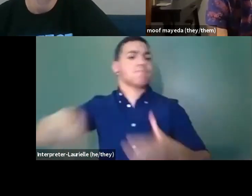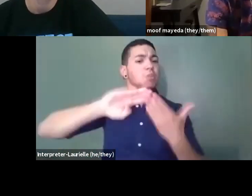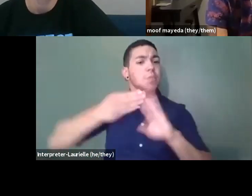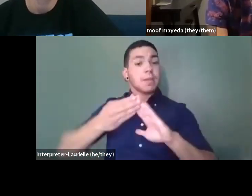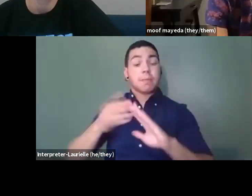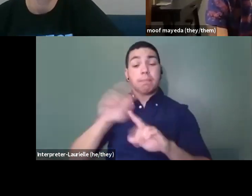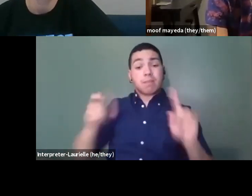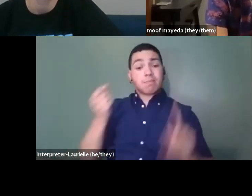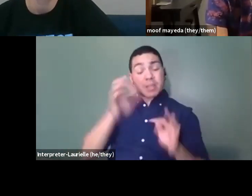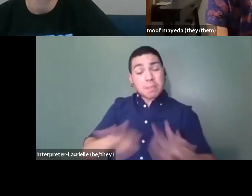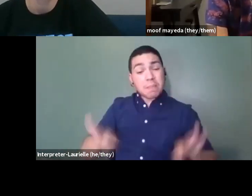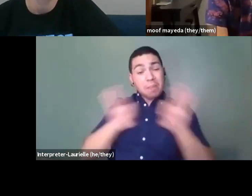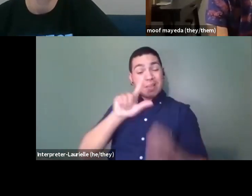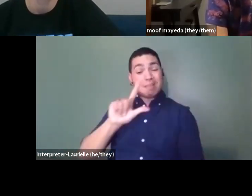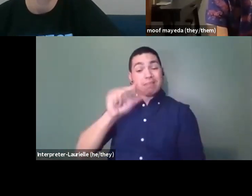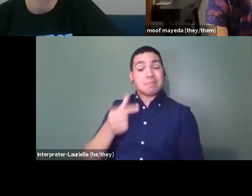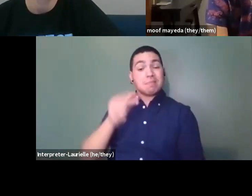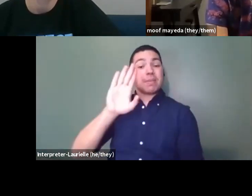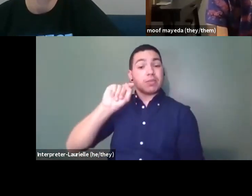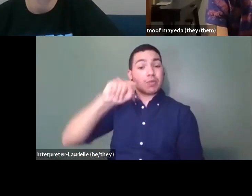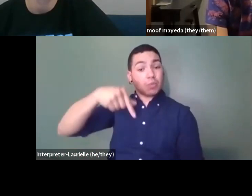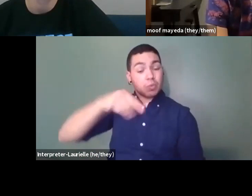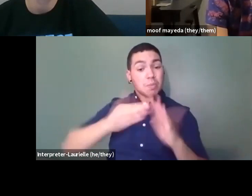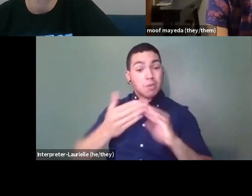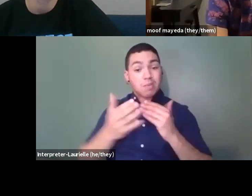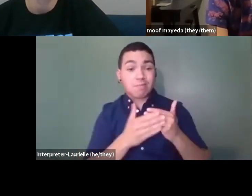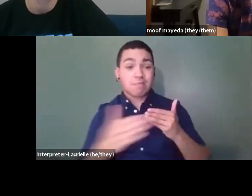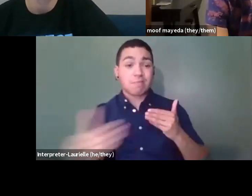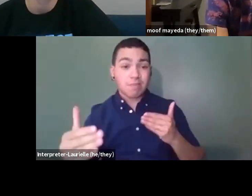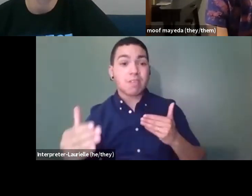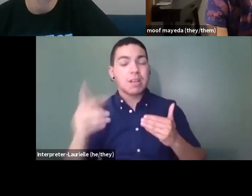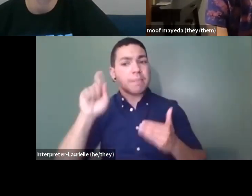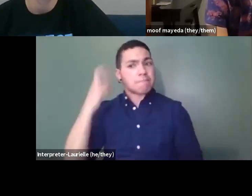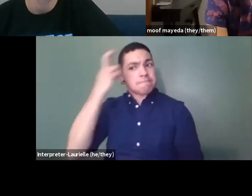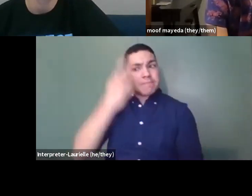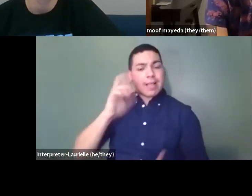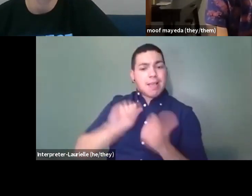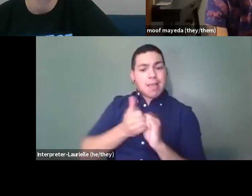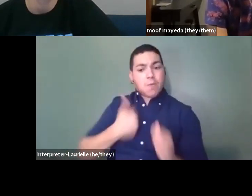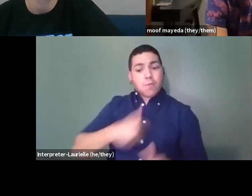into these organizations and not make them gatekeepers to their own communities.